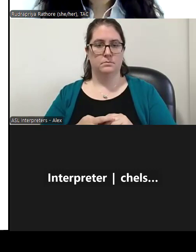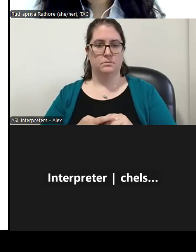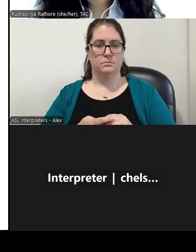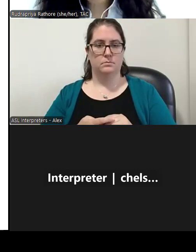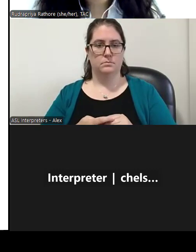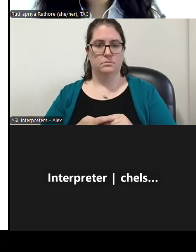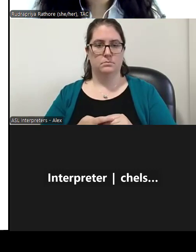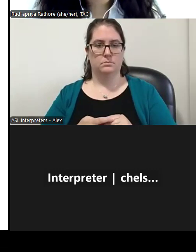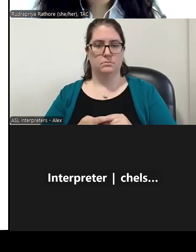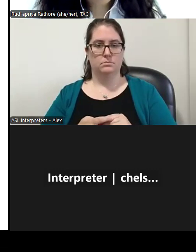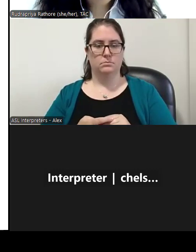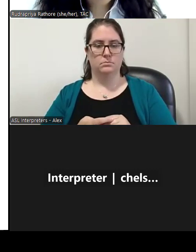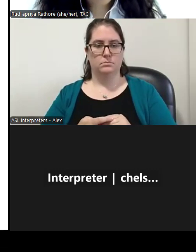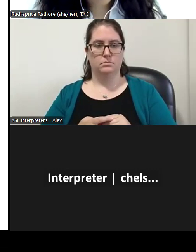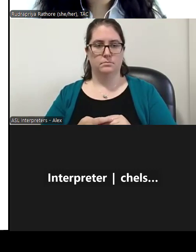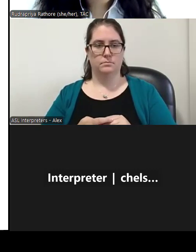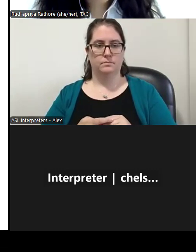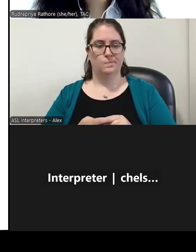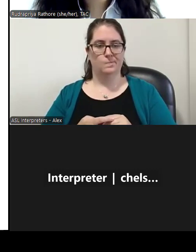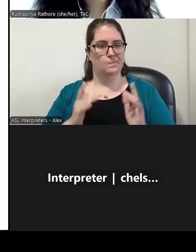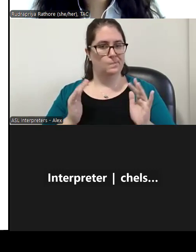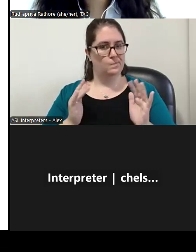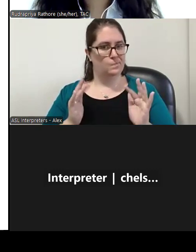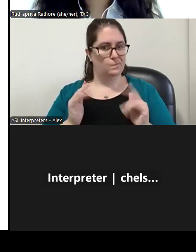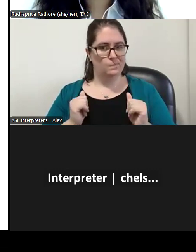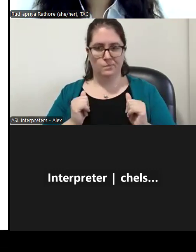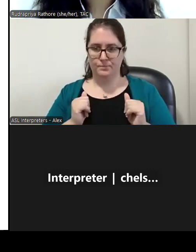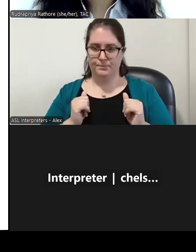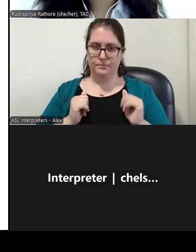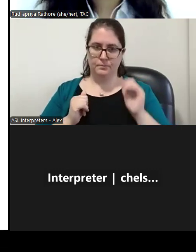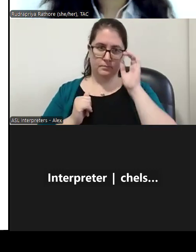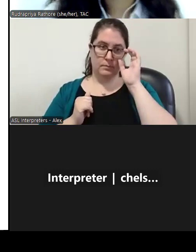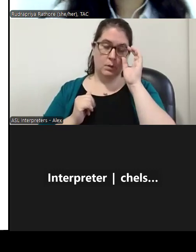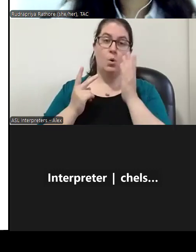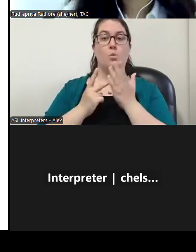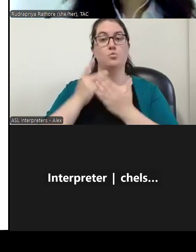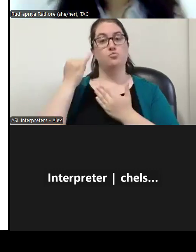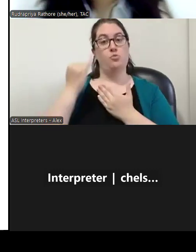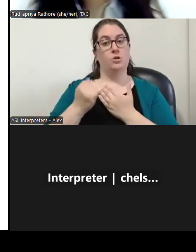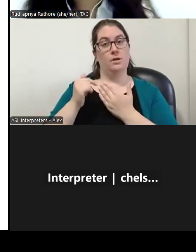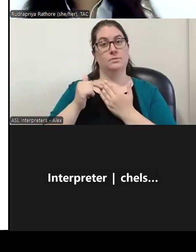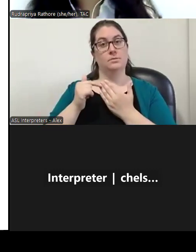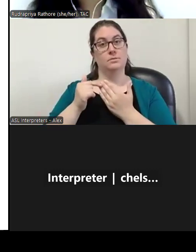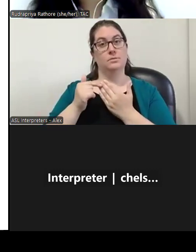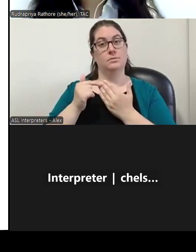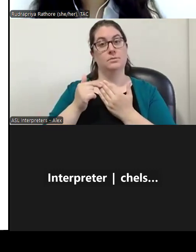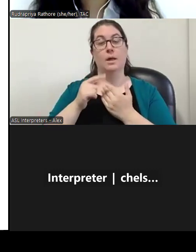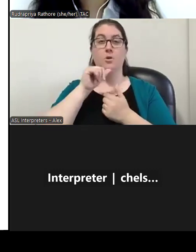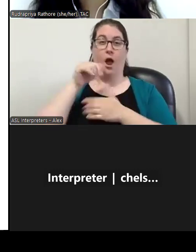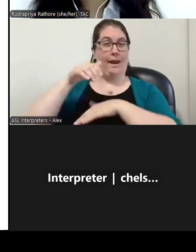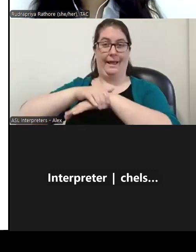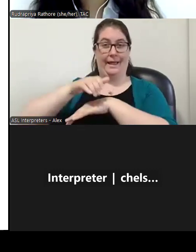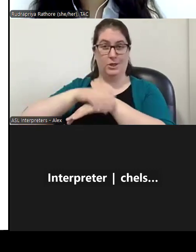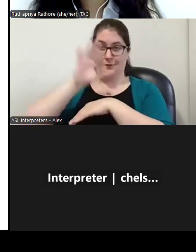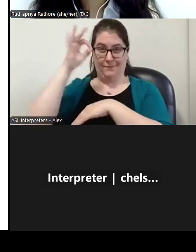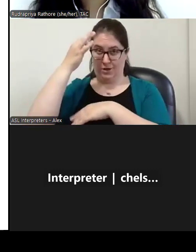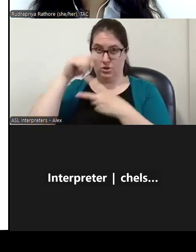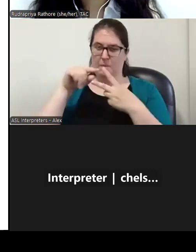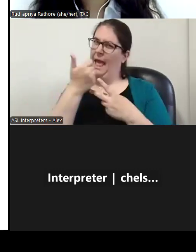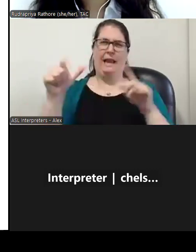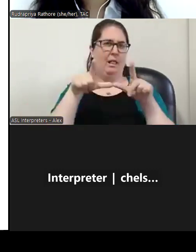and projects that are in languages other than English or French are also eligible uh but the